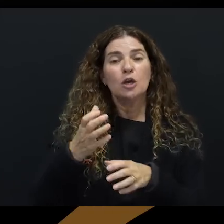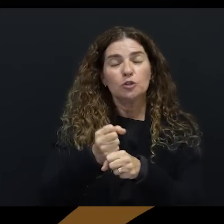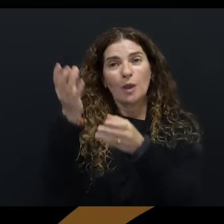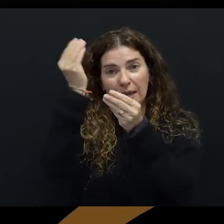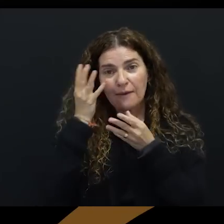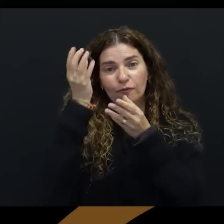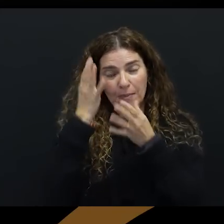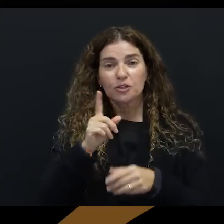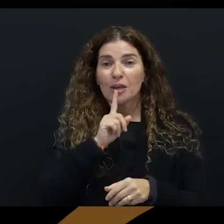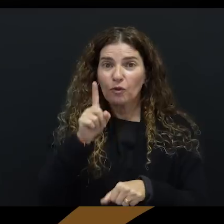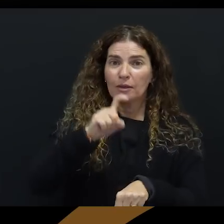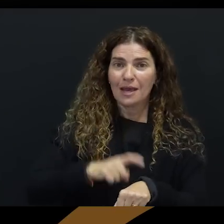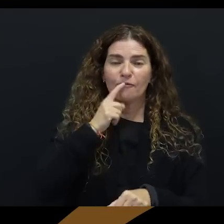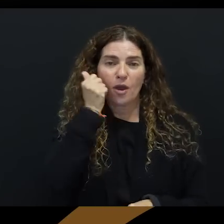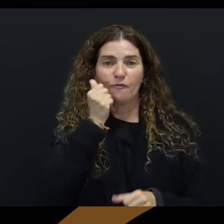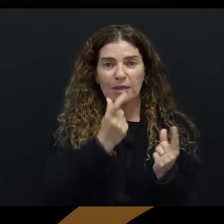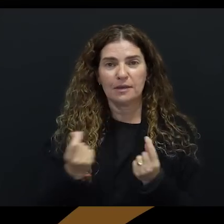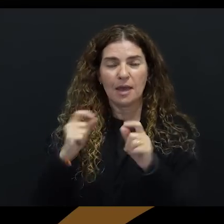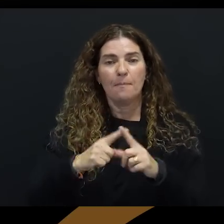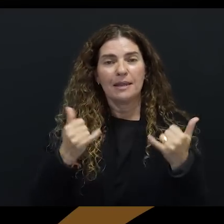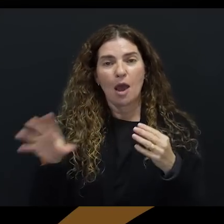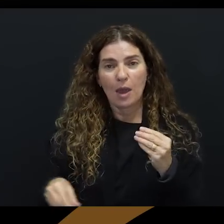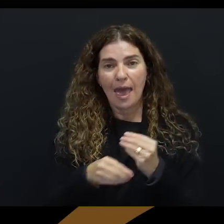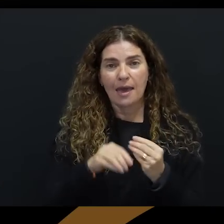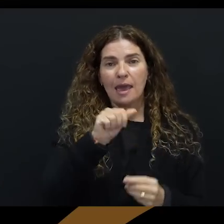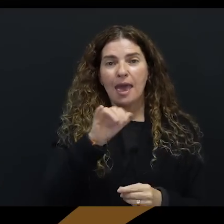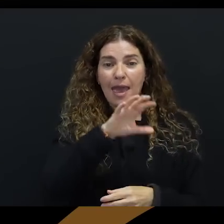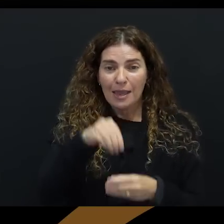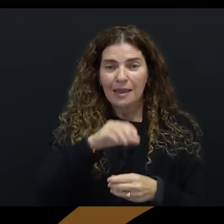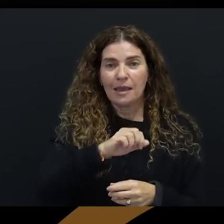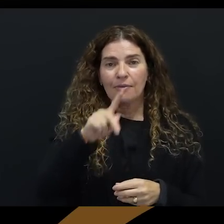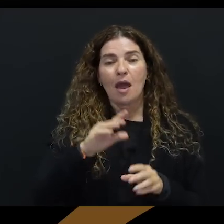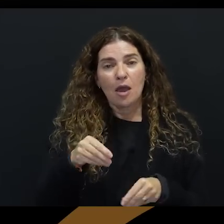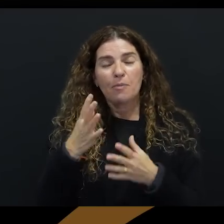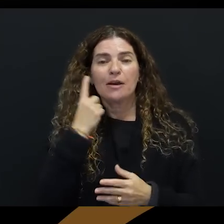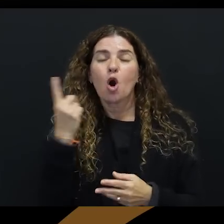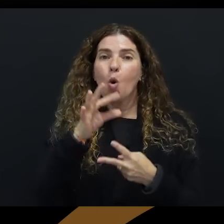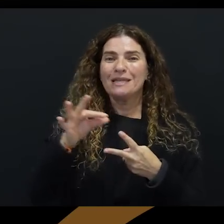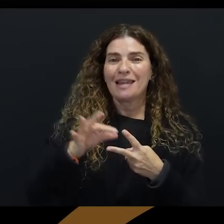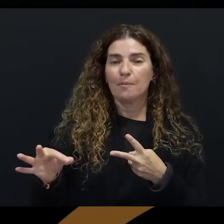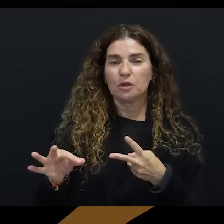to receive real time visual assistance for daily tasks. But now, the addition of A.I. support to the app